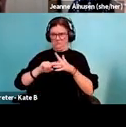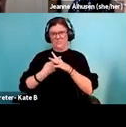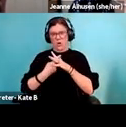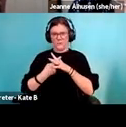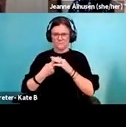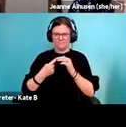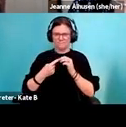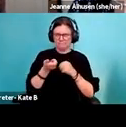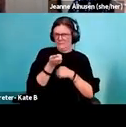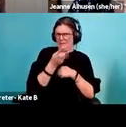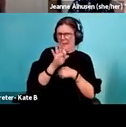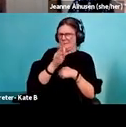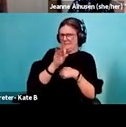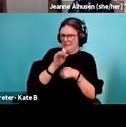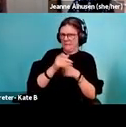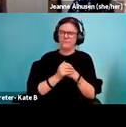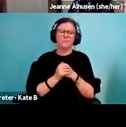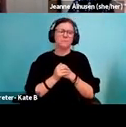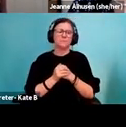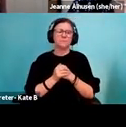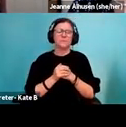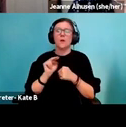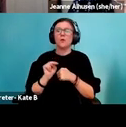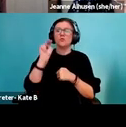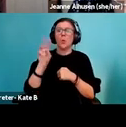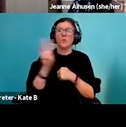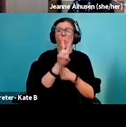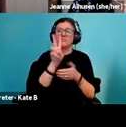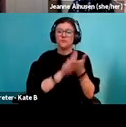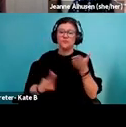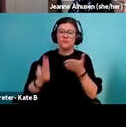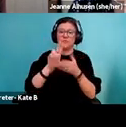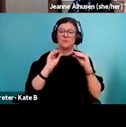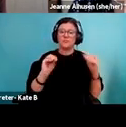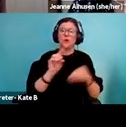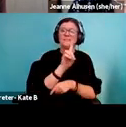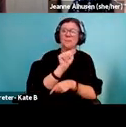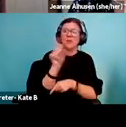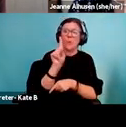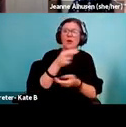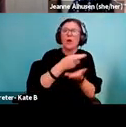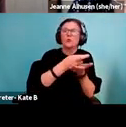90’s disability at Northwestern was taught at as a part of the rehab elective. So medical